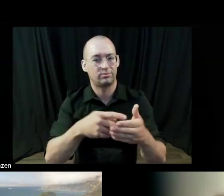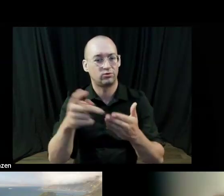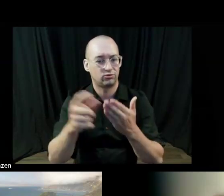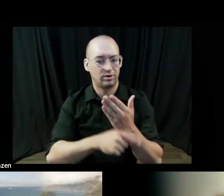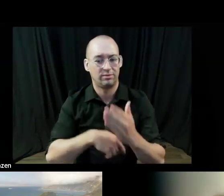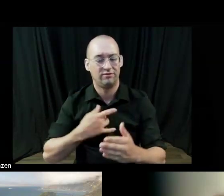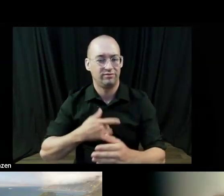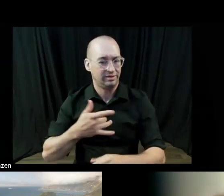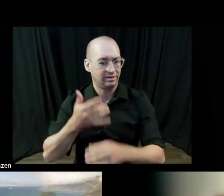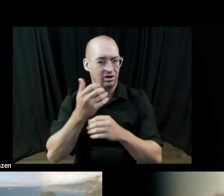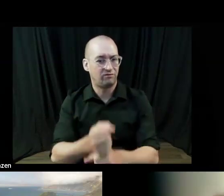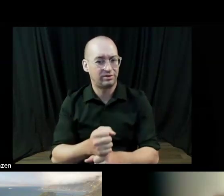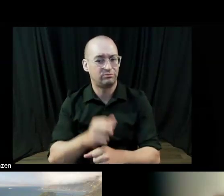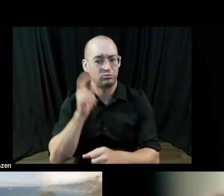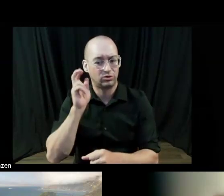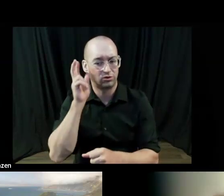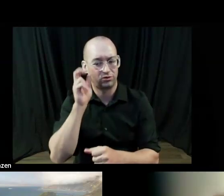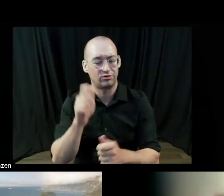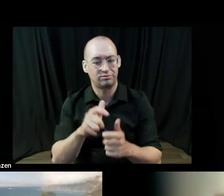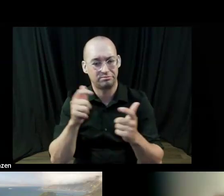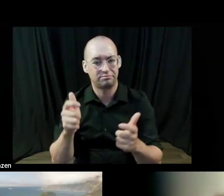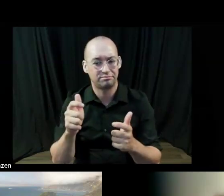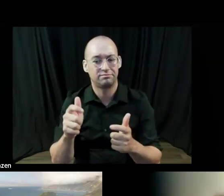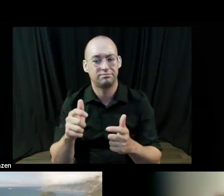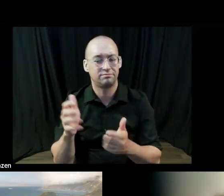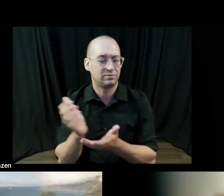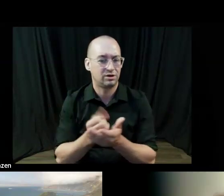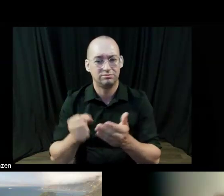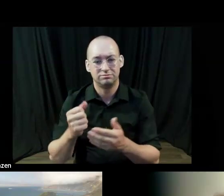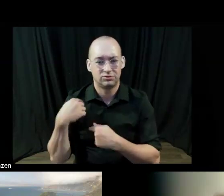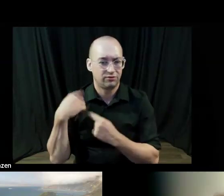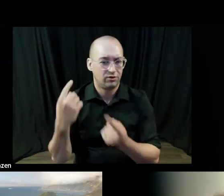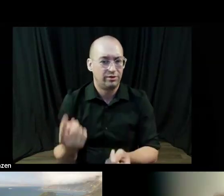you know, heard and learned from the input we've received thus far. But also want to